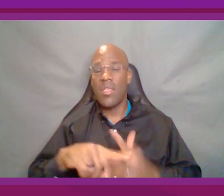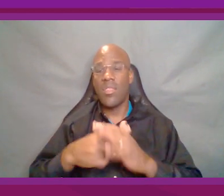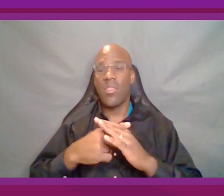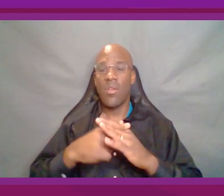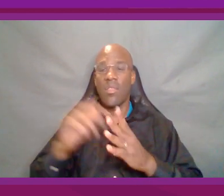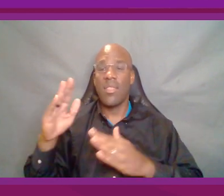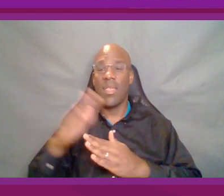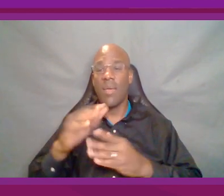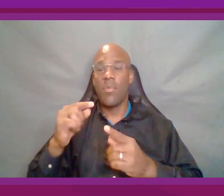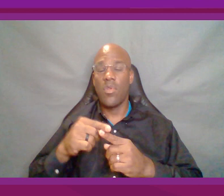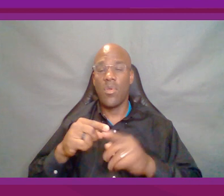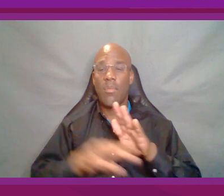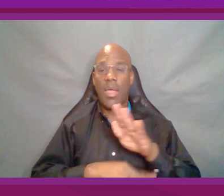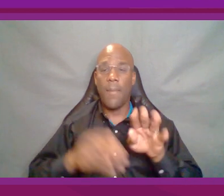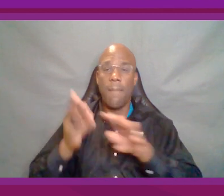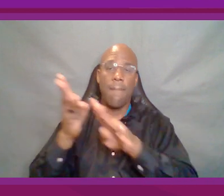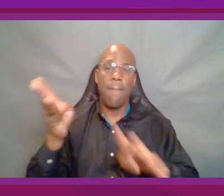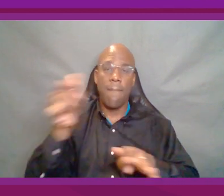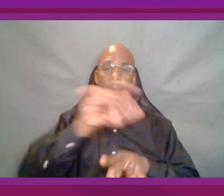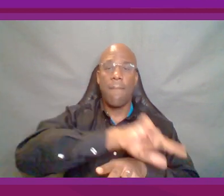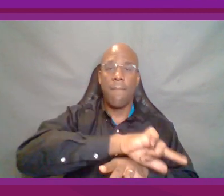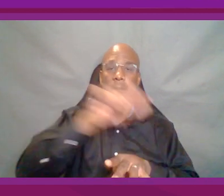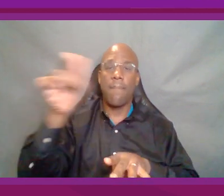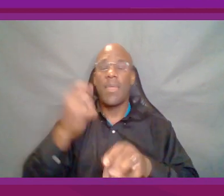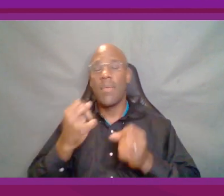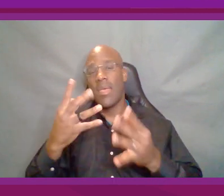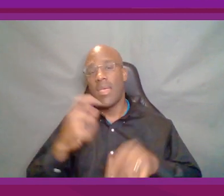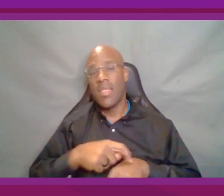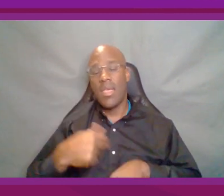start from the top to bottom. Oftentimes we try to